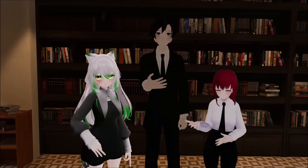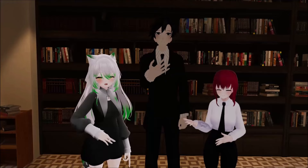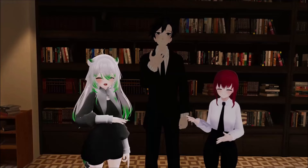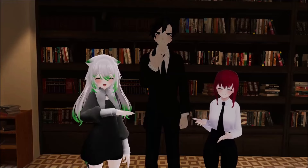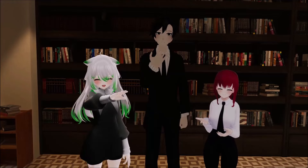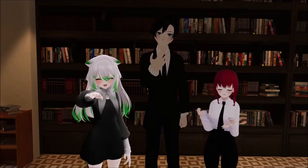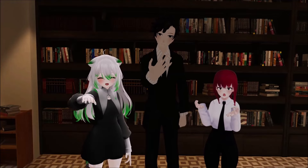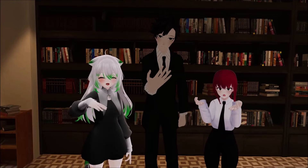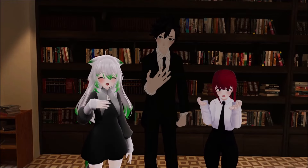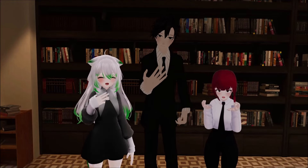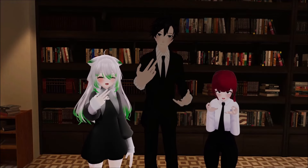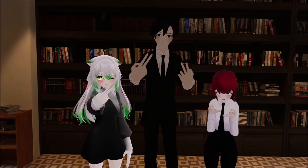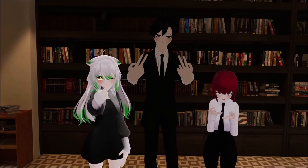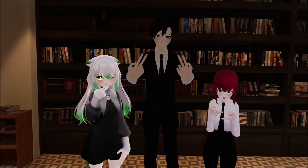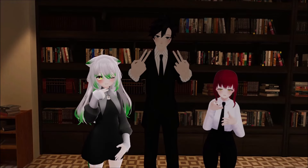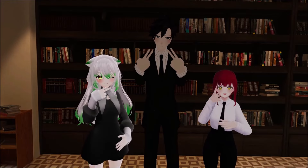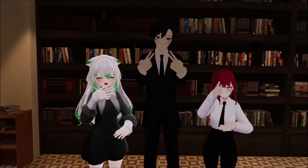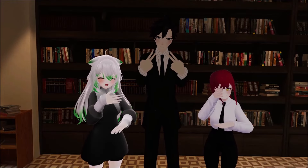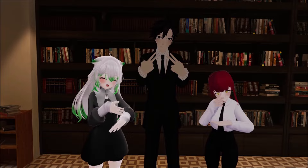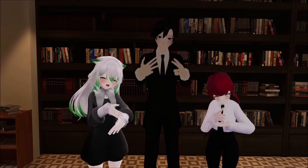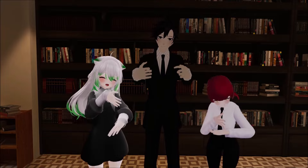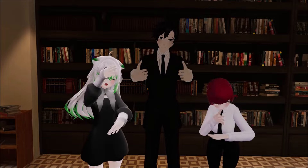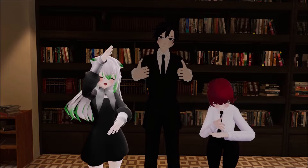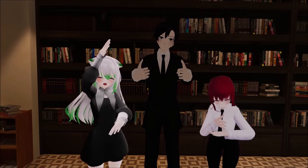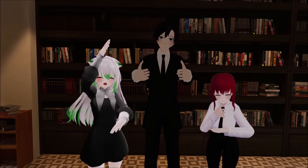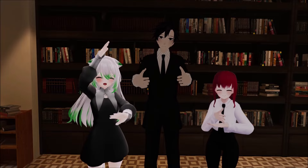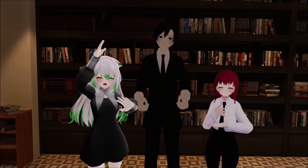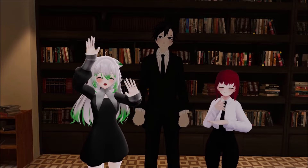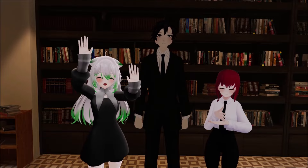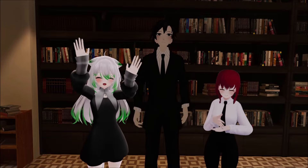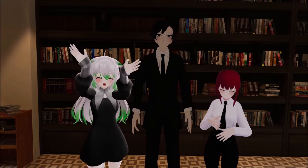(KSL, JSL, & ASL) Thank you for watching!